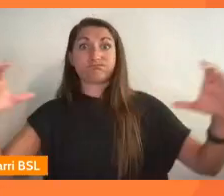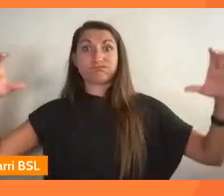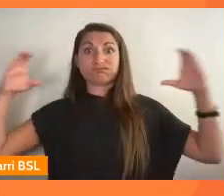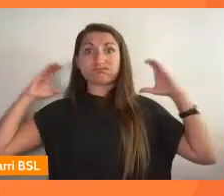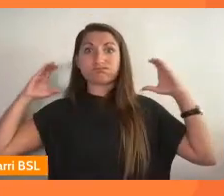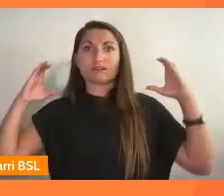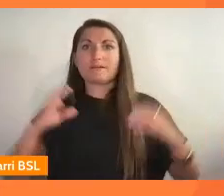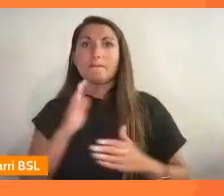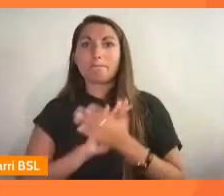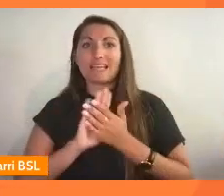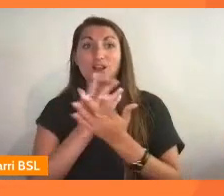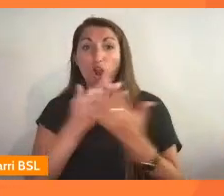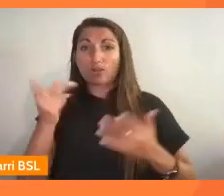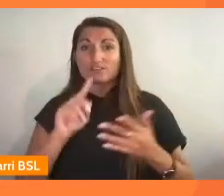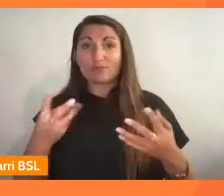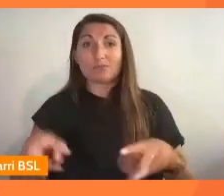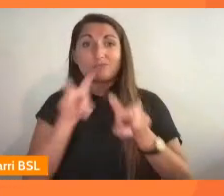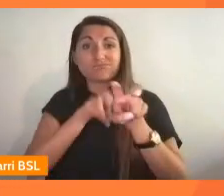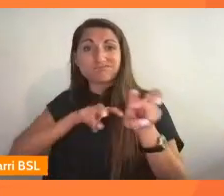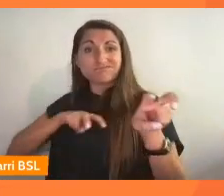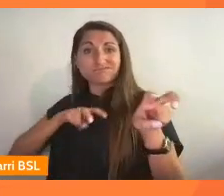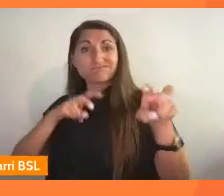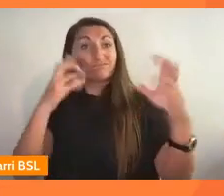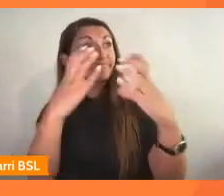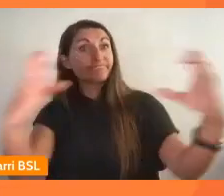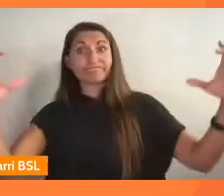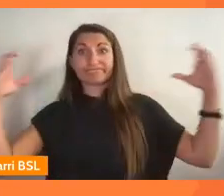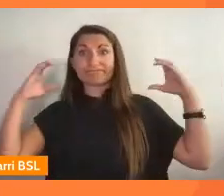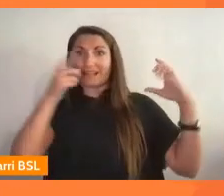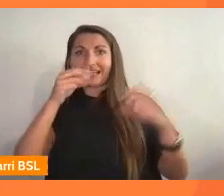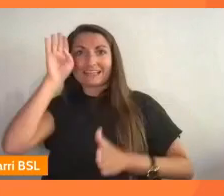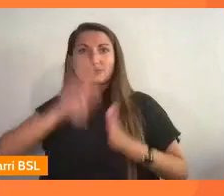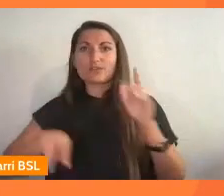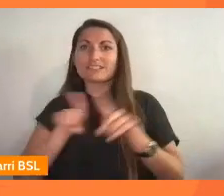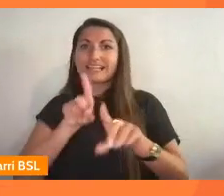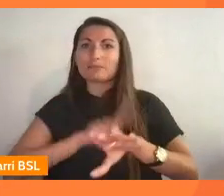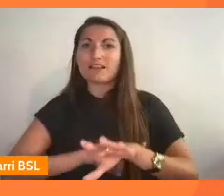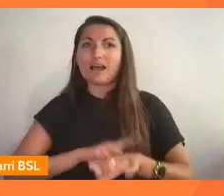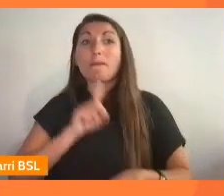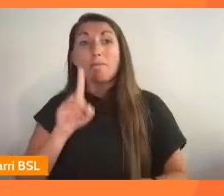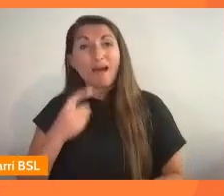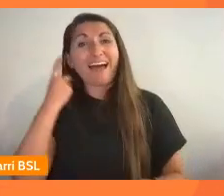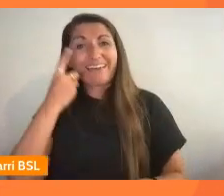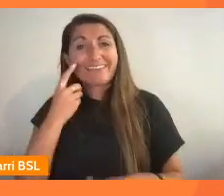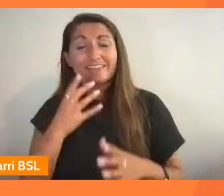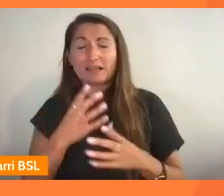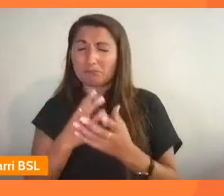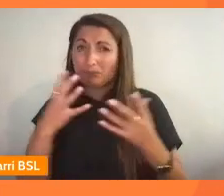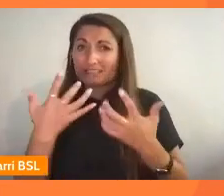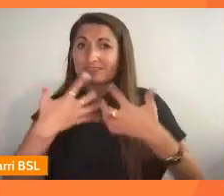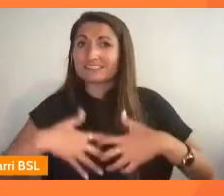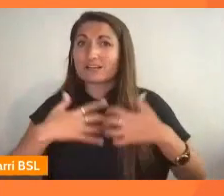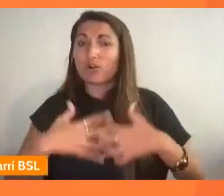And that does feel like that is one of the barriers for a lot of immersive technologies right now.